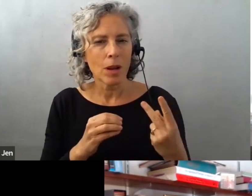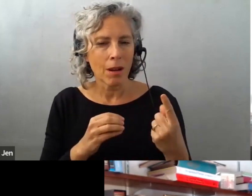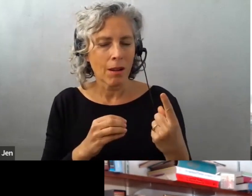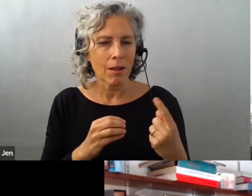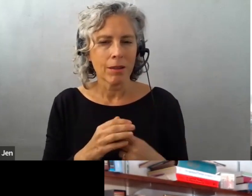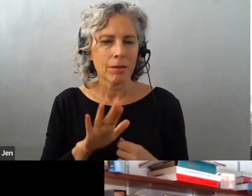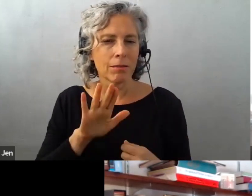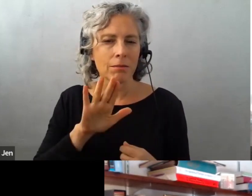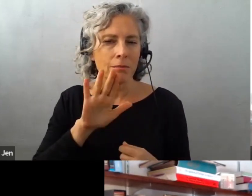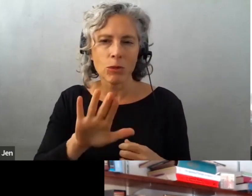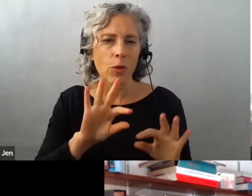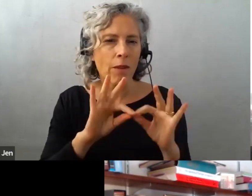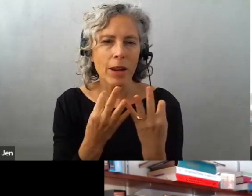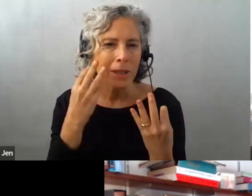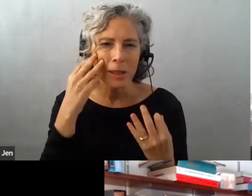experience of the pandemic for your family?